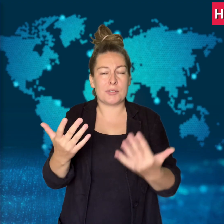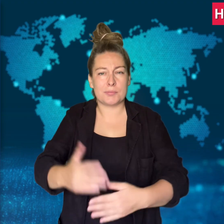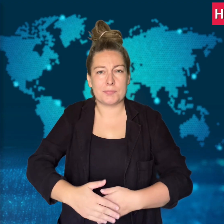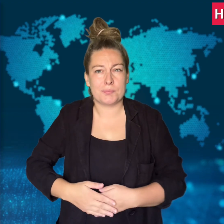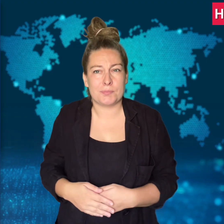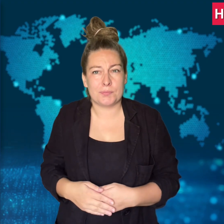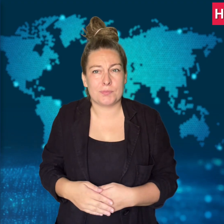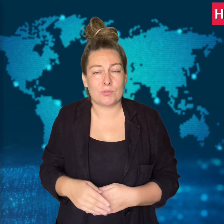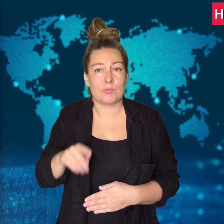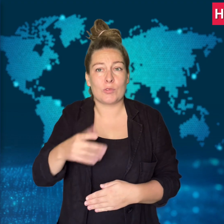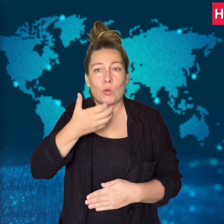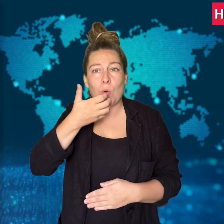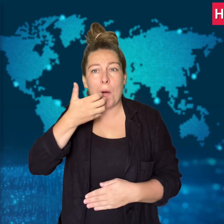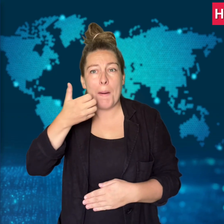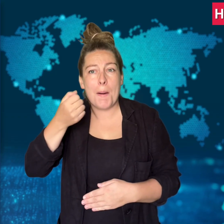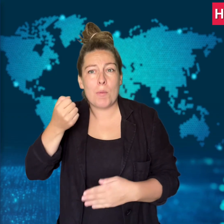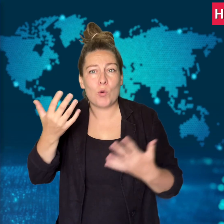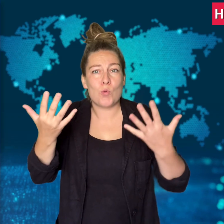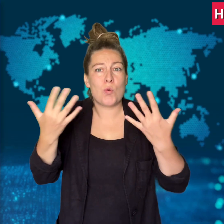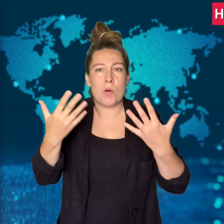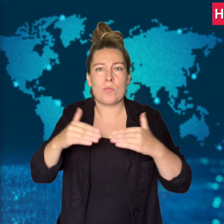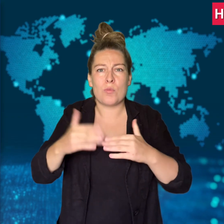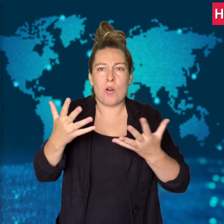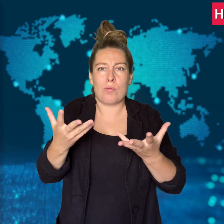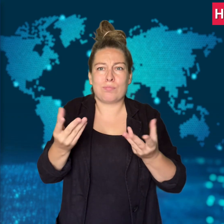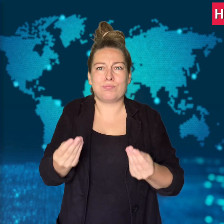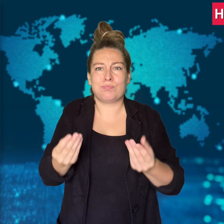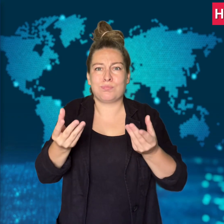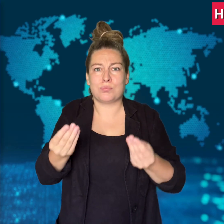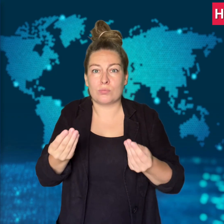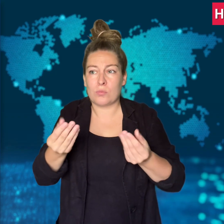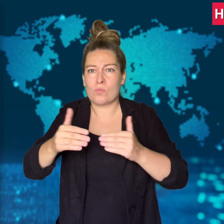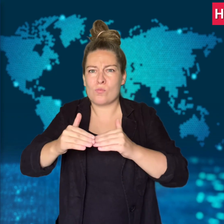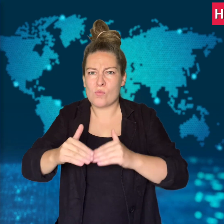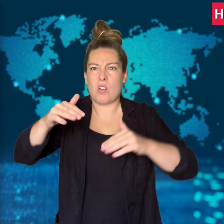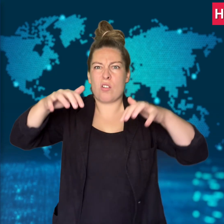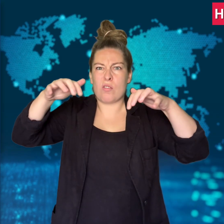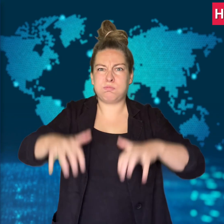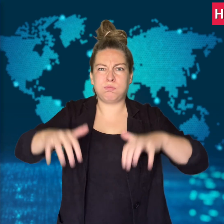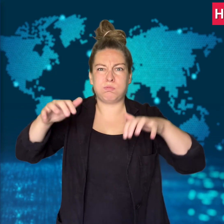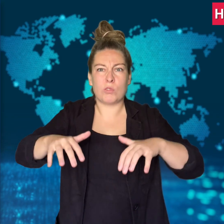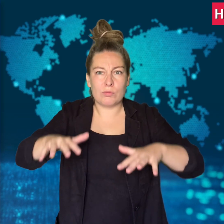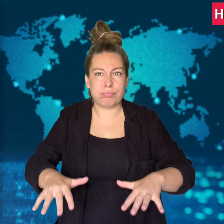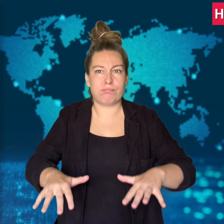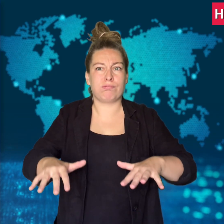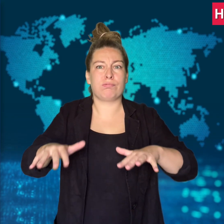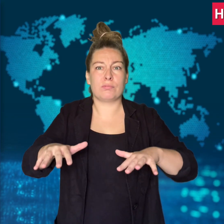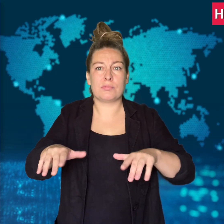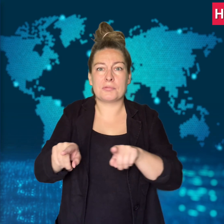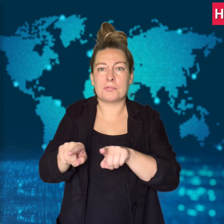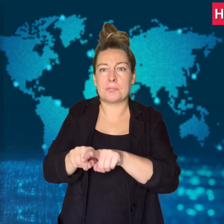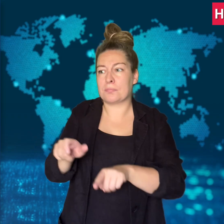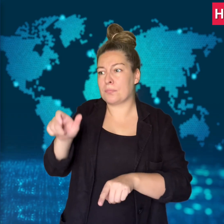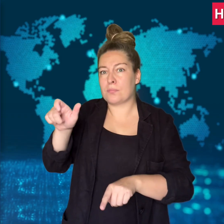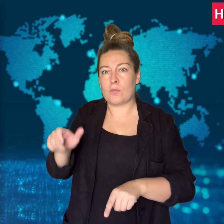rainfall and flooding. Human activities, such as land development,